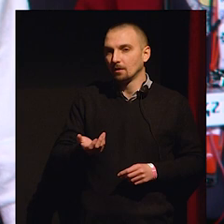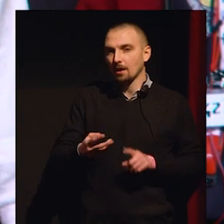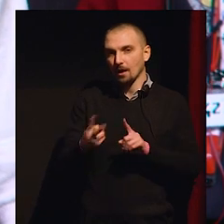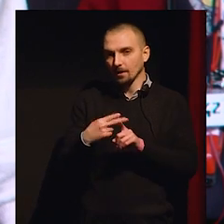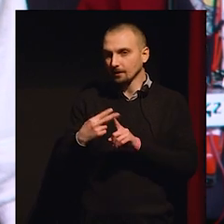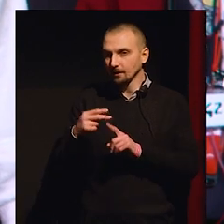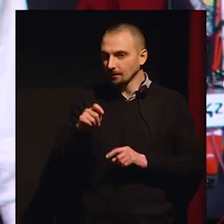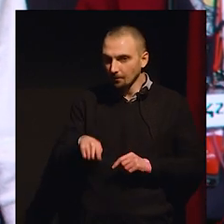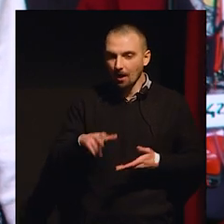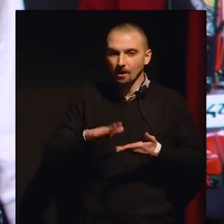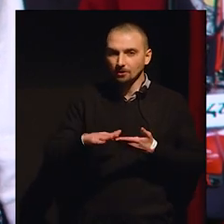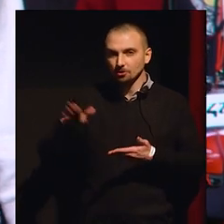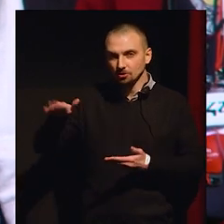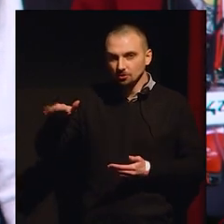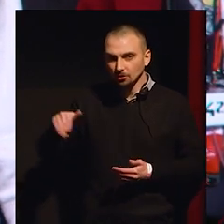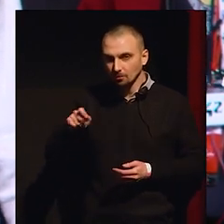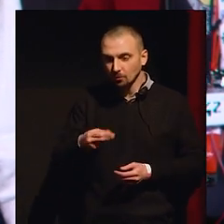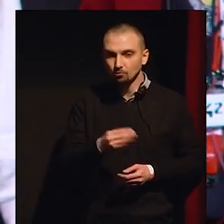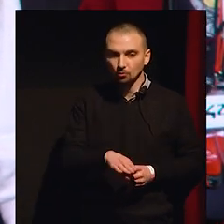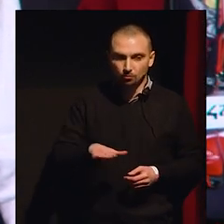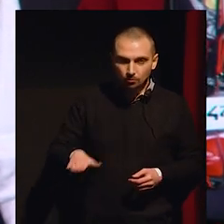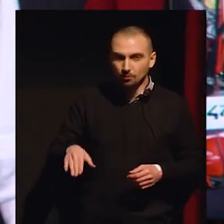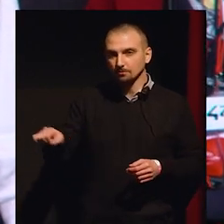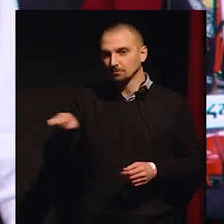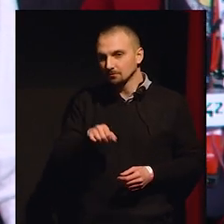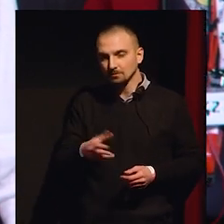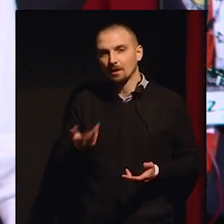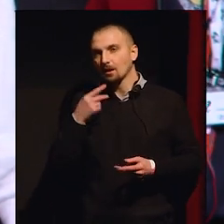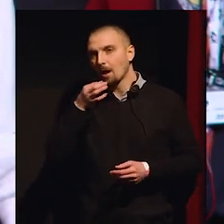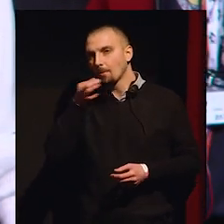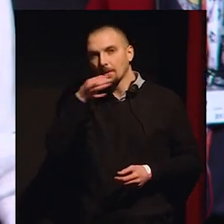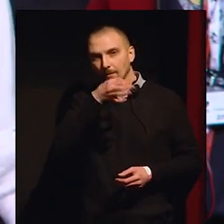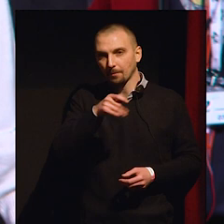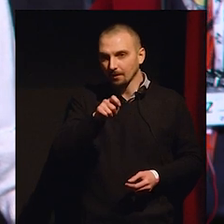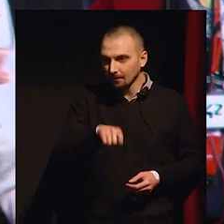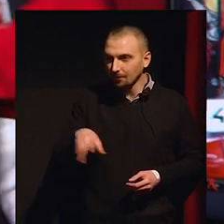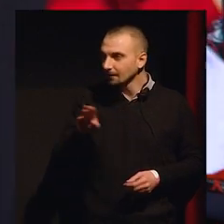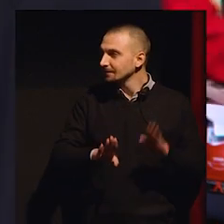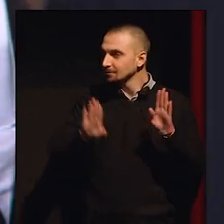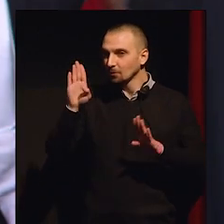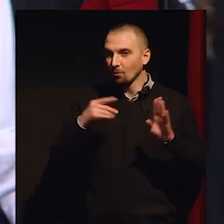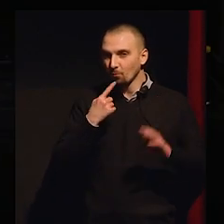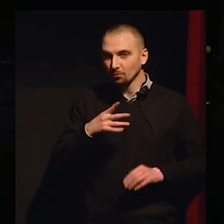join in, or direct your friends, or your kids. Would anyone like to speak? Let me leave it to you.